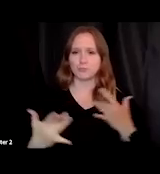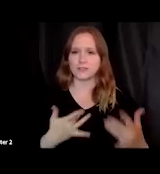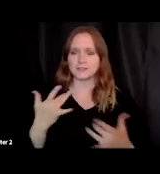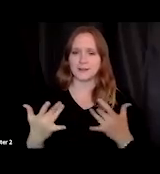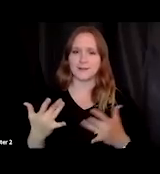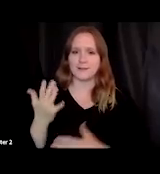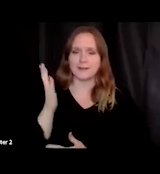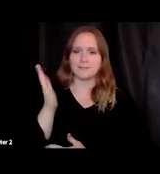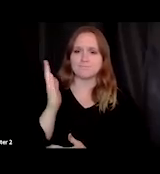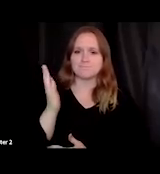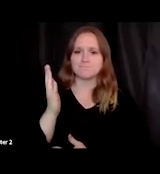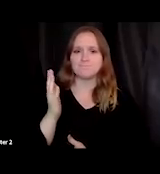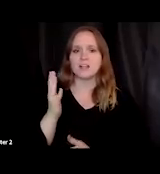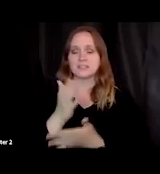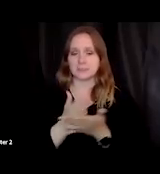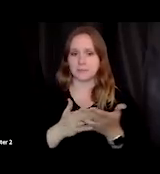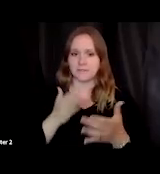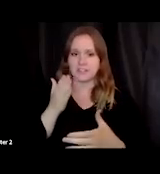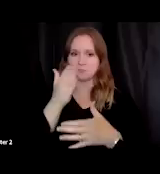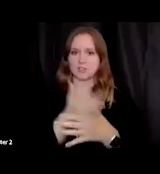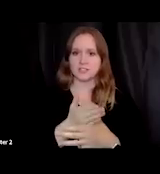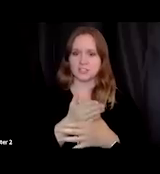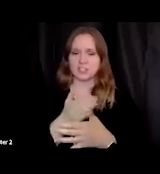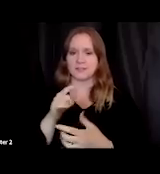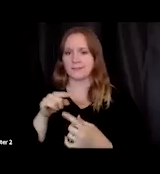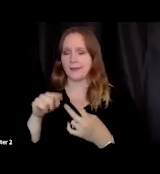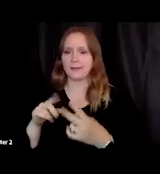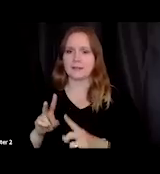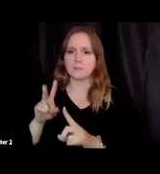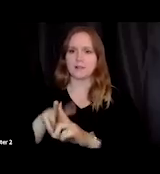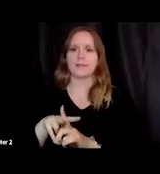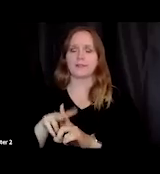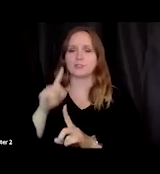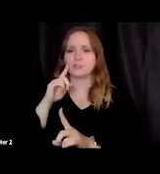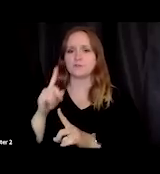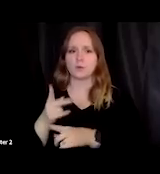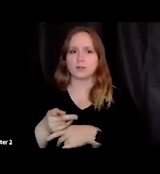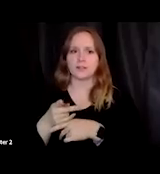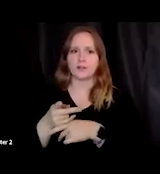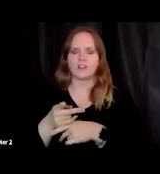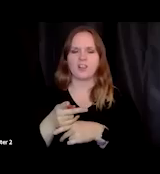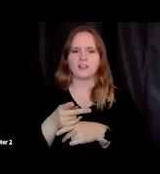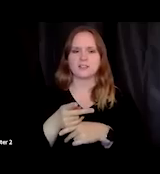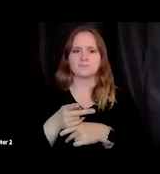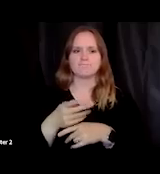some of the interventions and implications for care. Let me move forward in these slides.